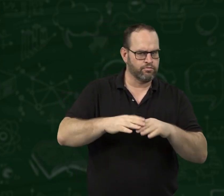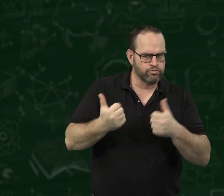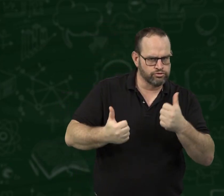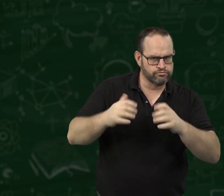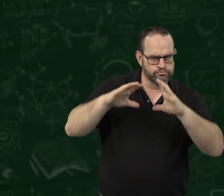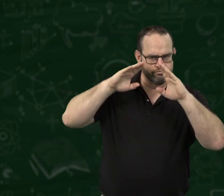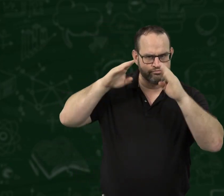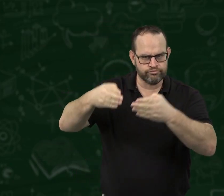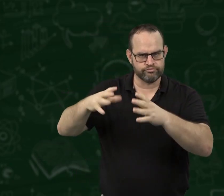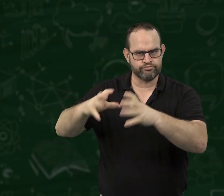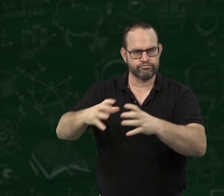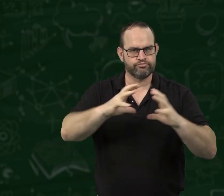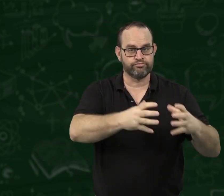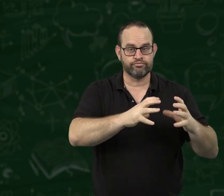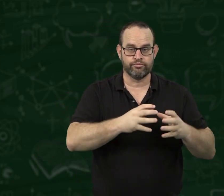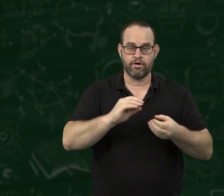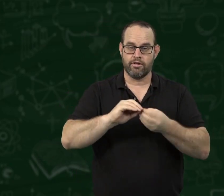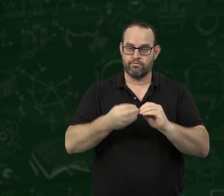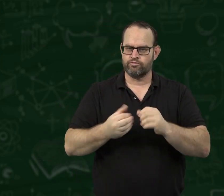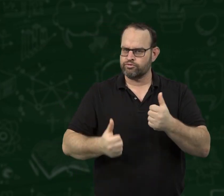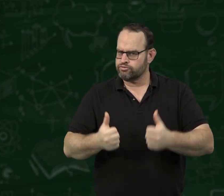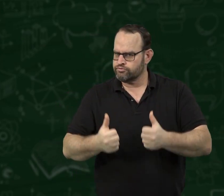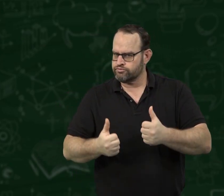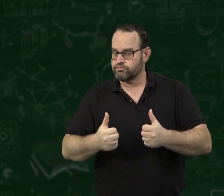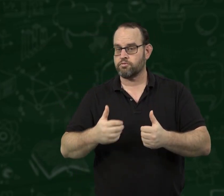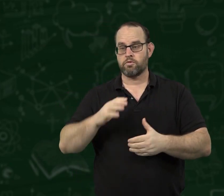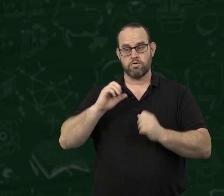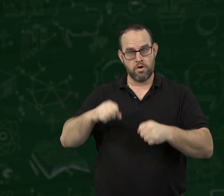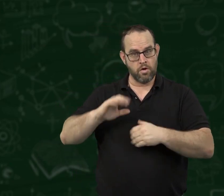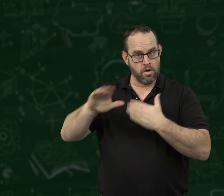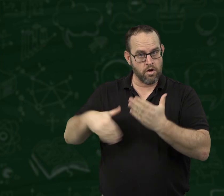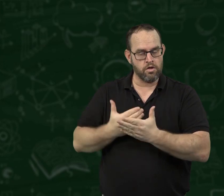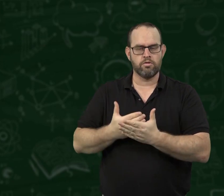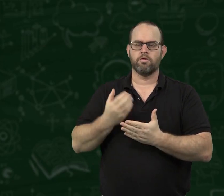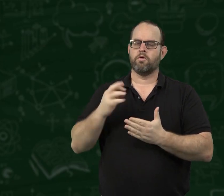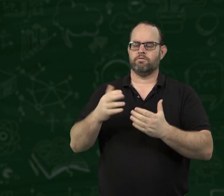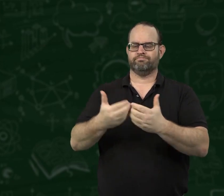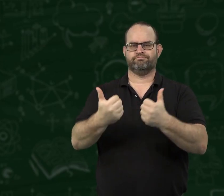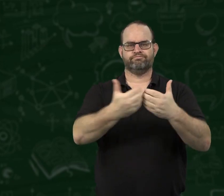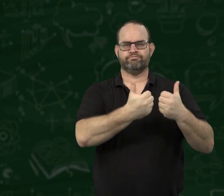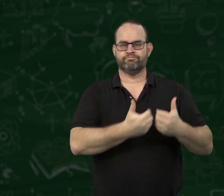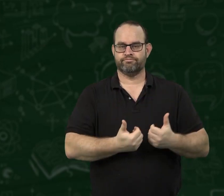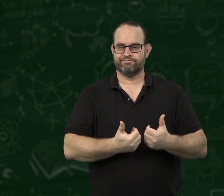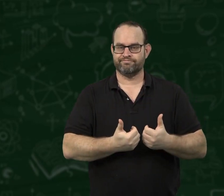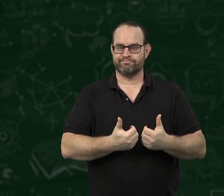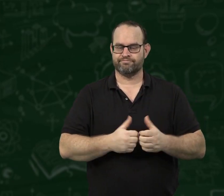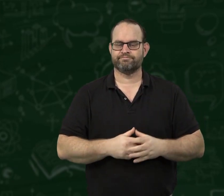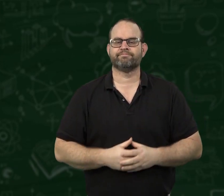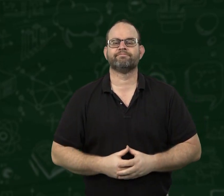You may use all the number systems or just a few of them.